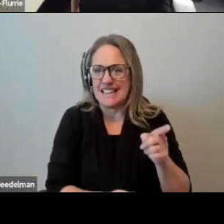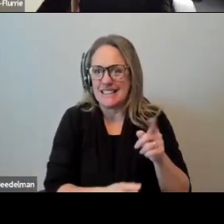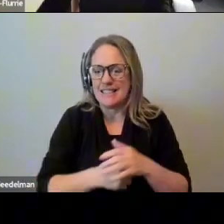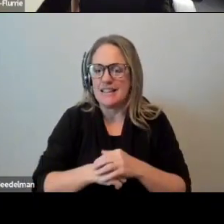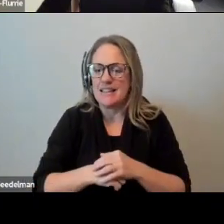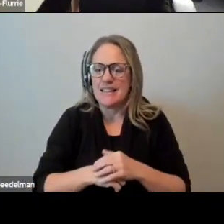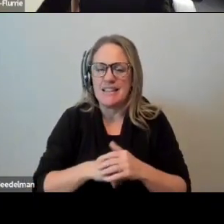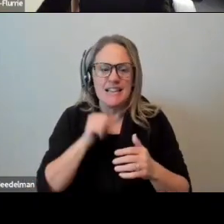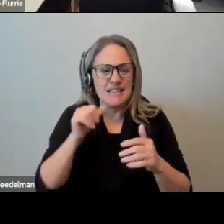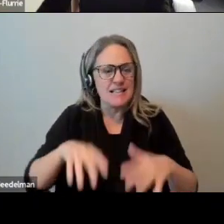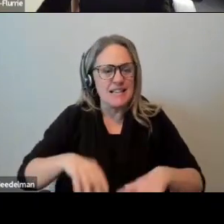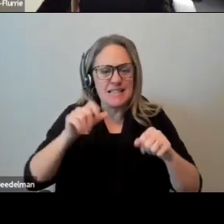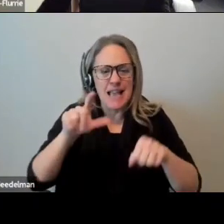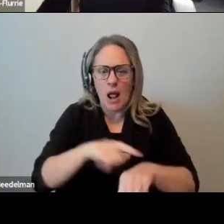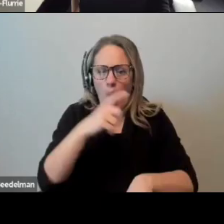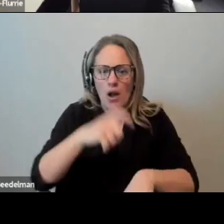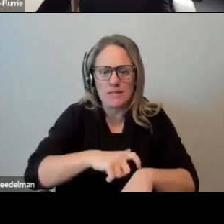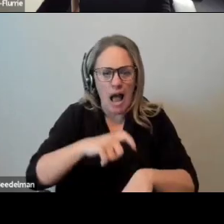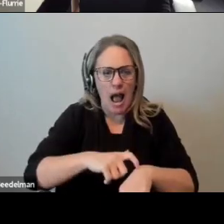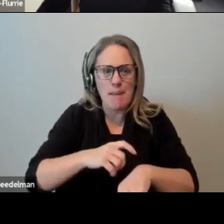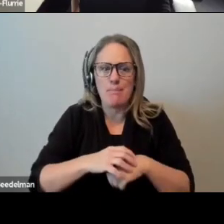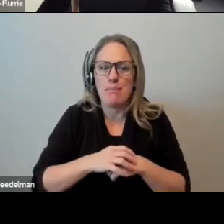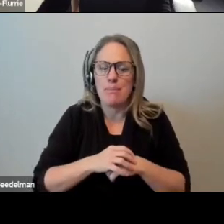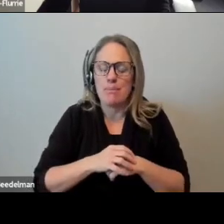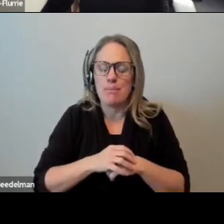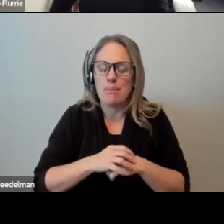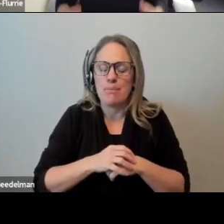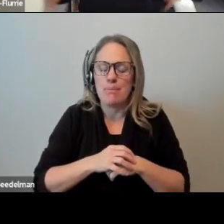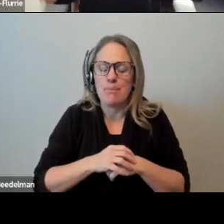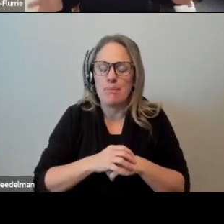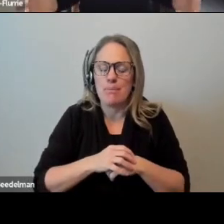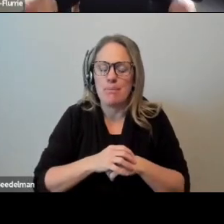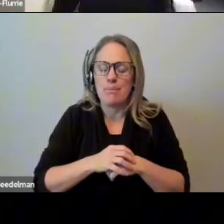It covers an enormous amount of different stuff